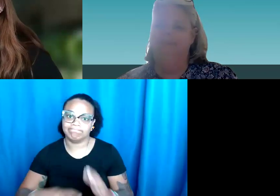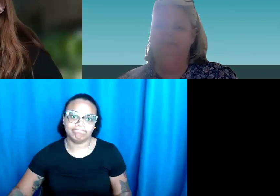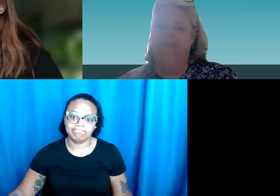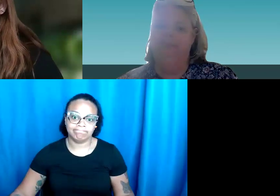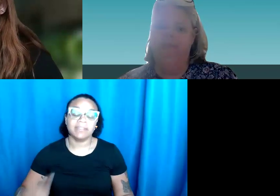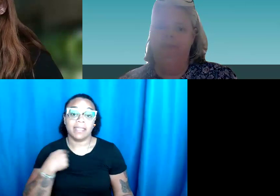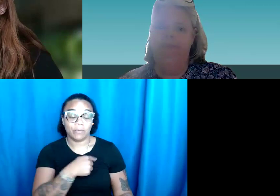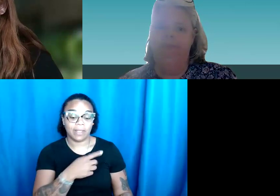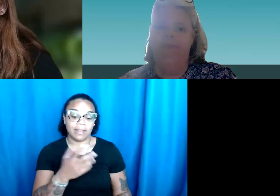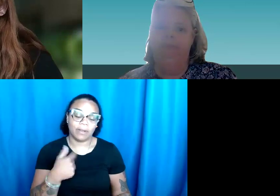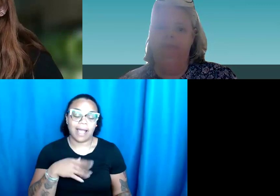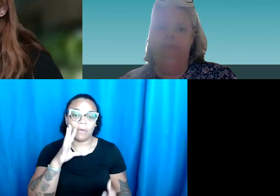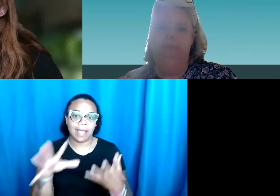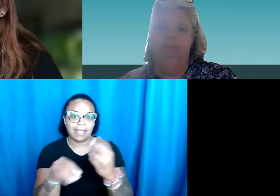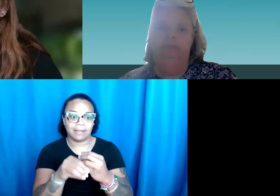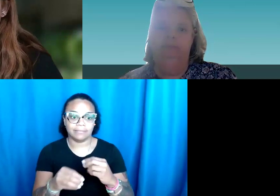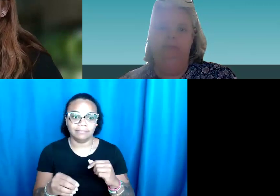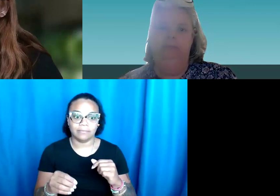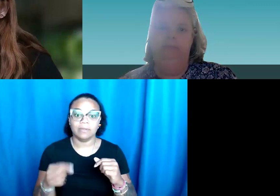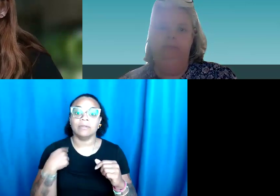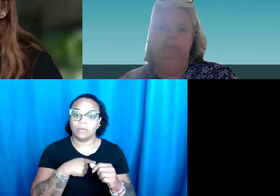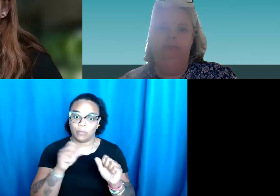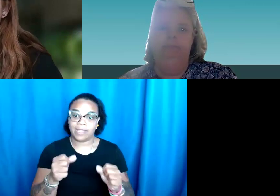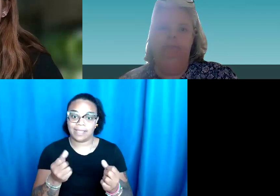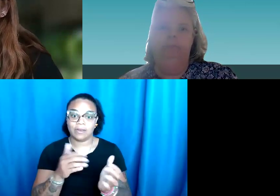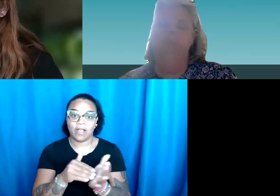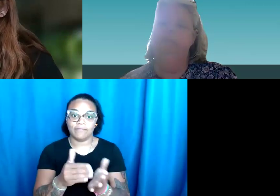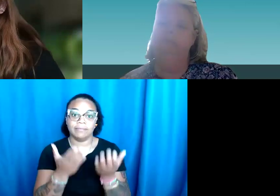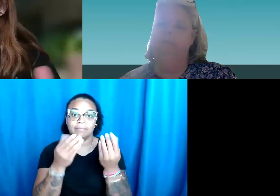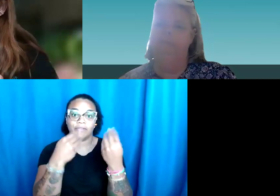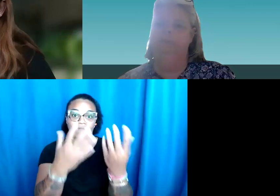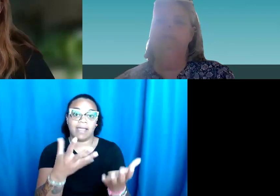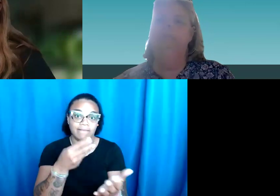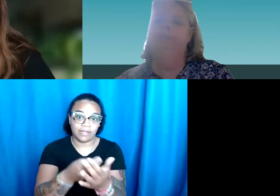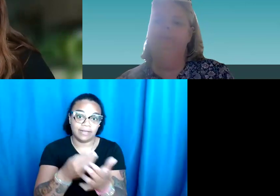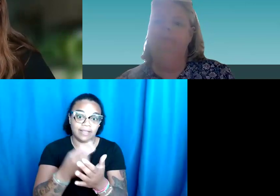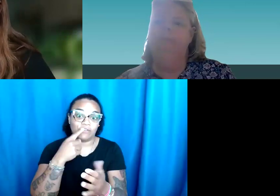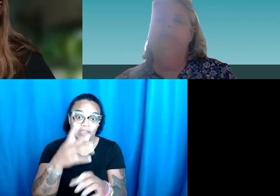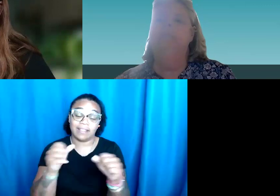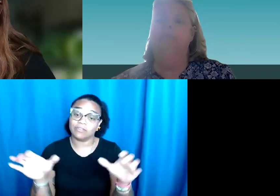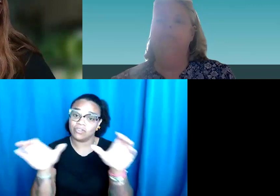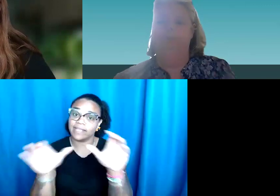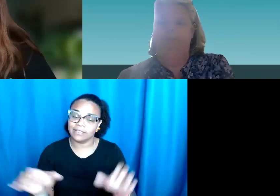And we I will add, we can often provide funding for getting those certifications.